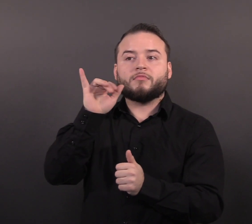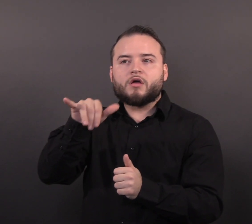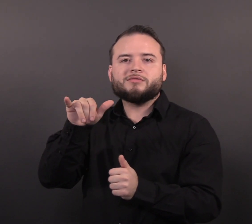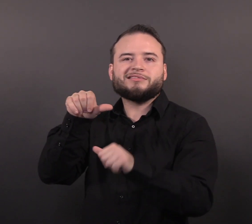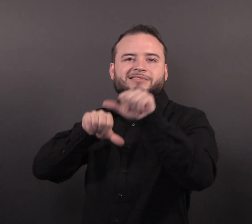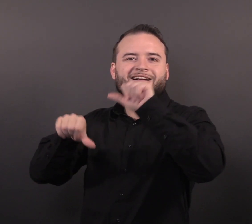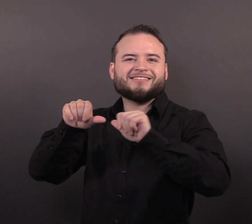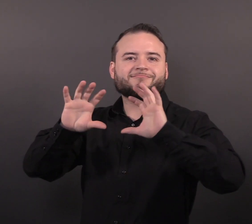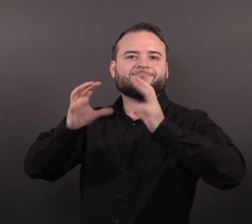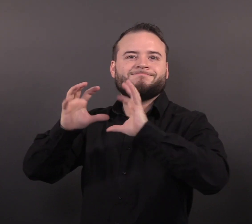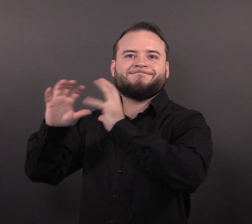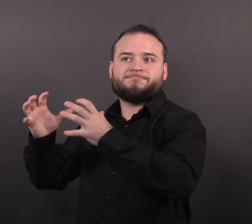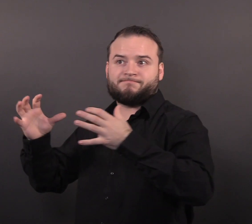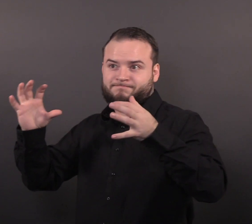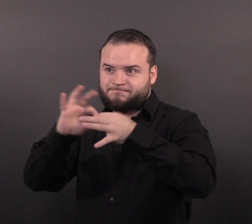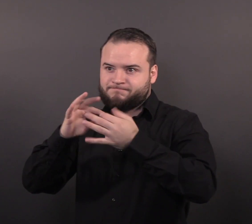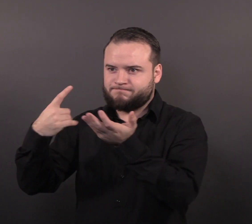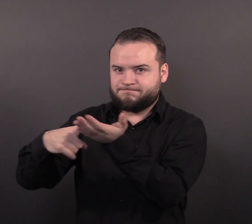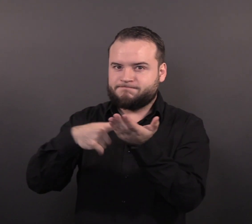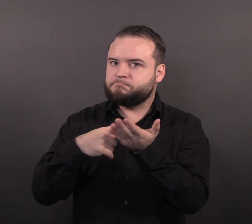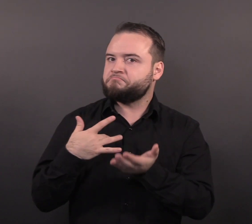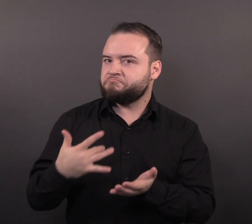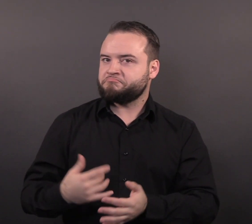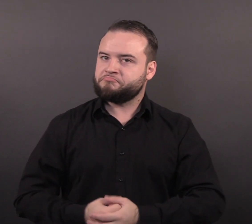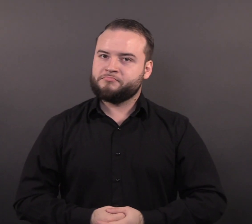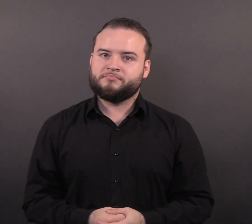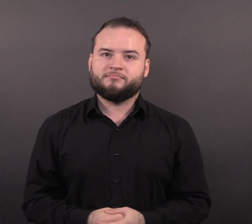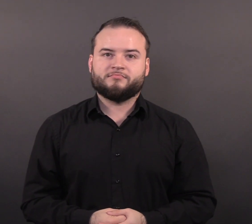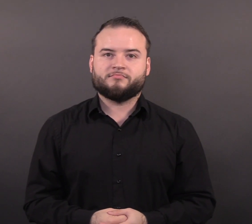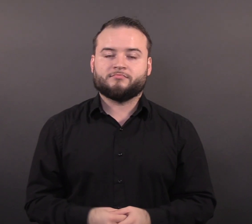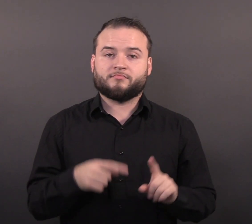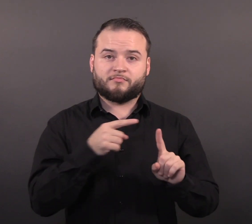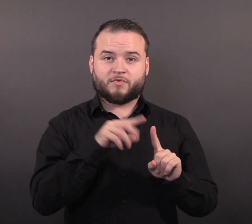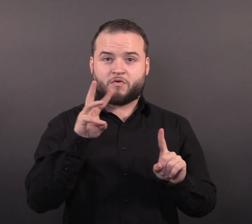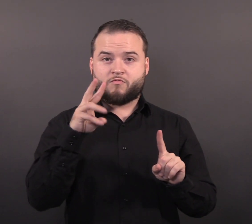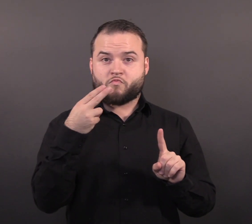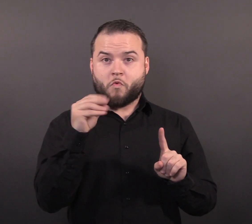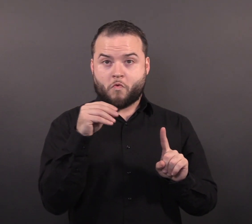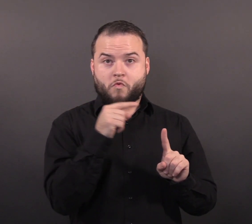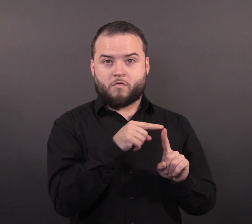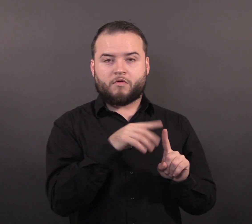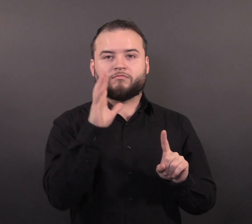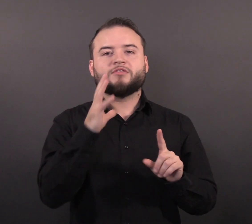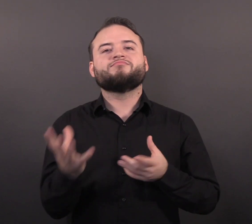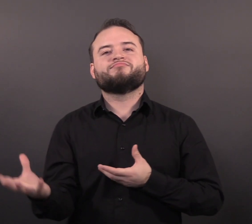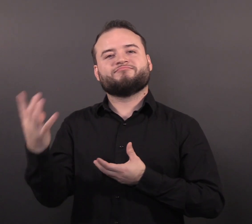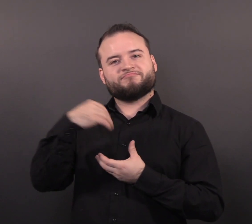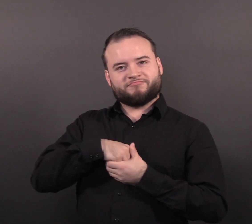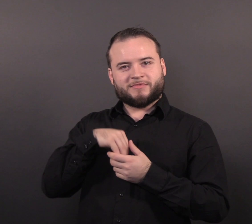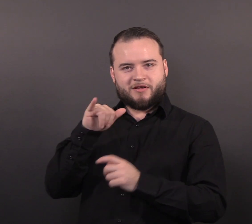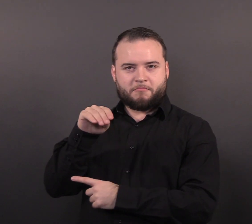WHO will adopt the term mpox in its communications, and encourages others